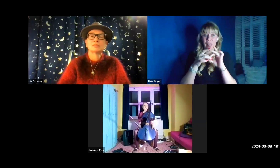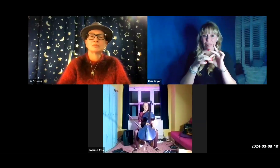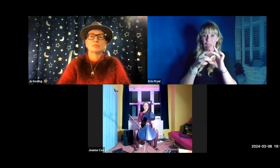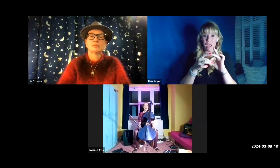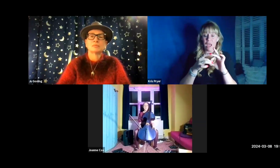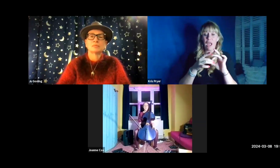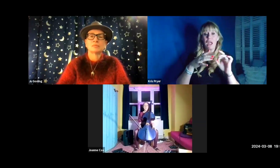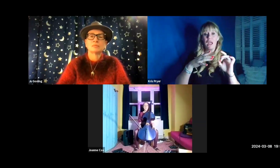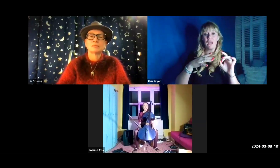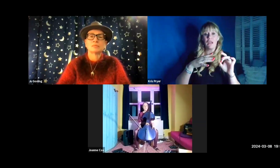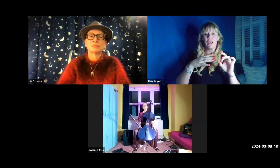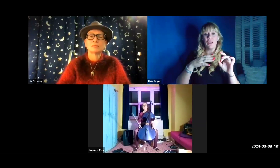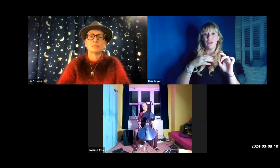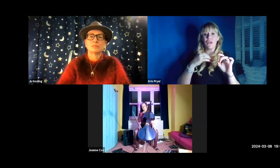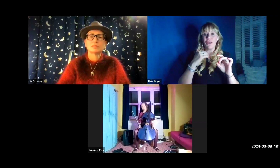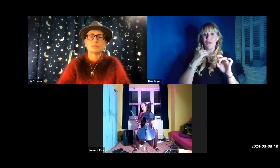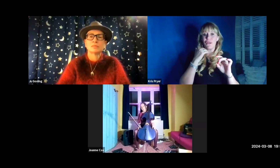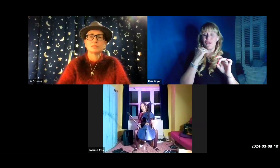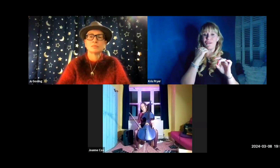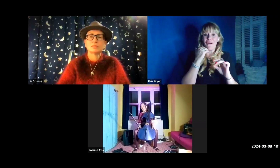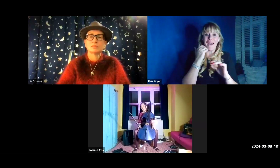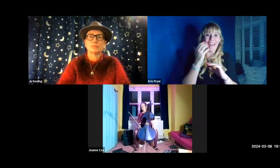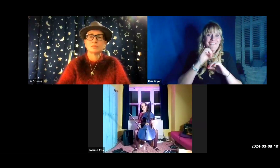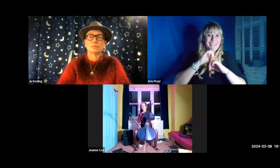Can you hear me?